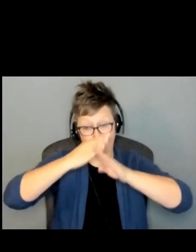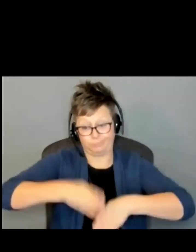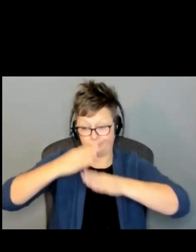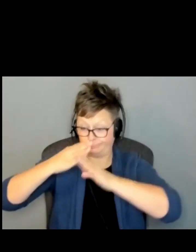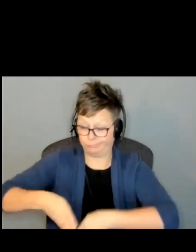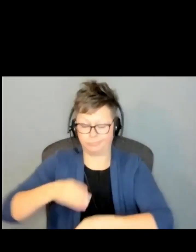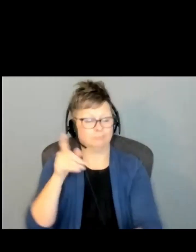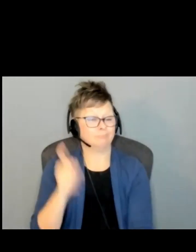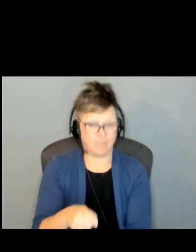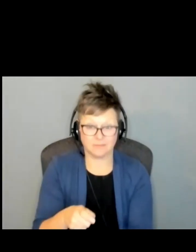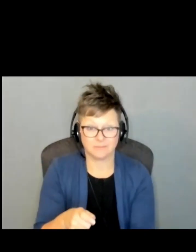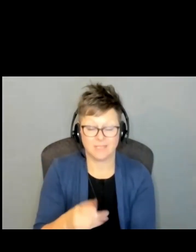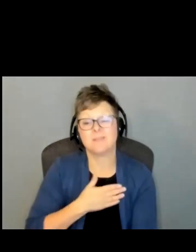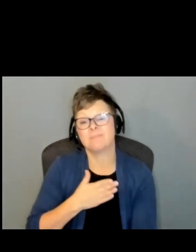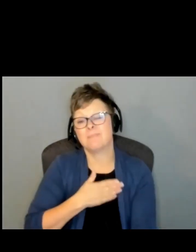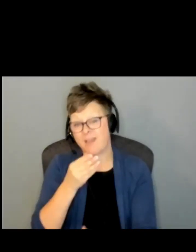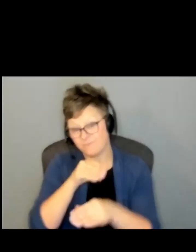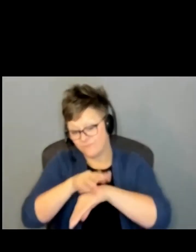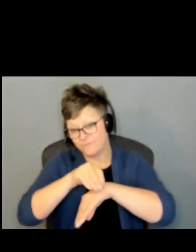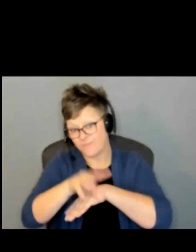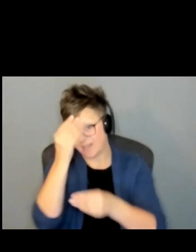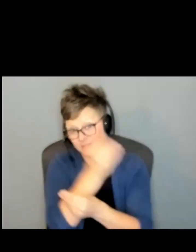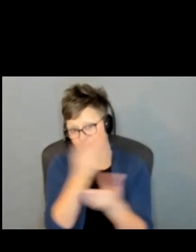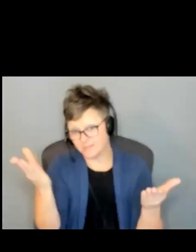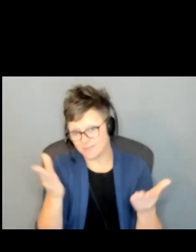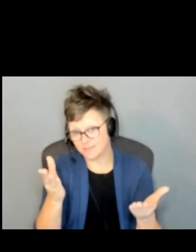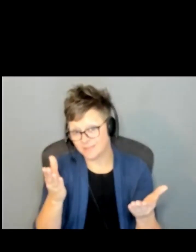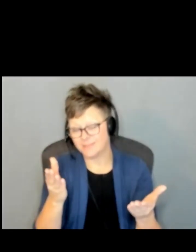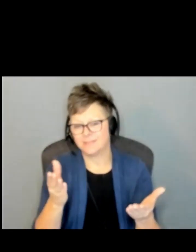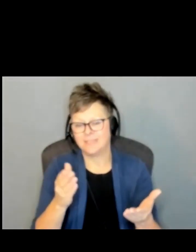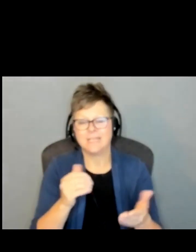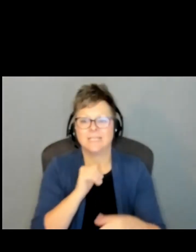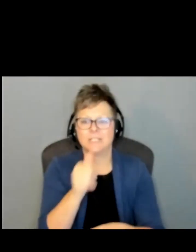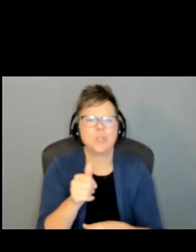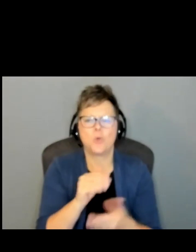My web of advice is: resist the temptation to be perfect.